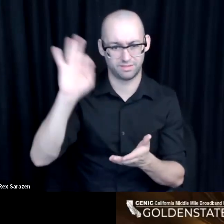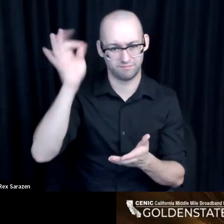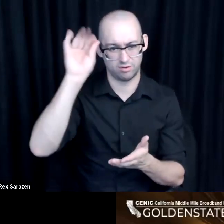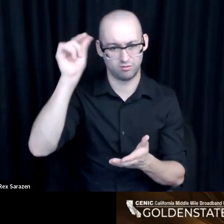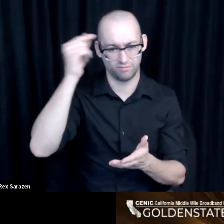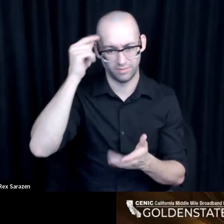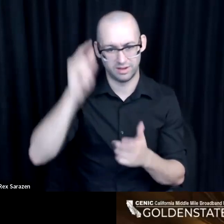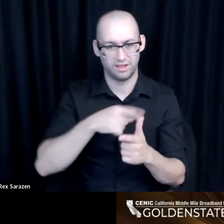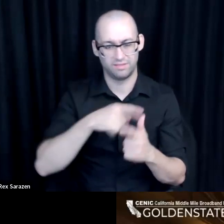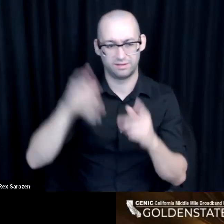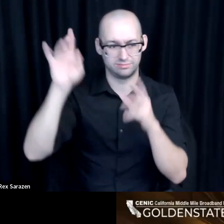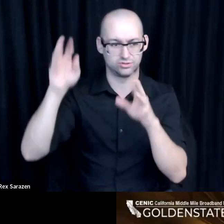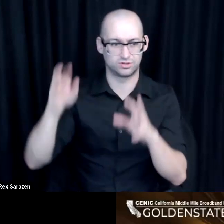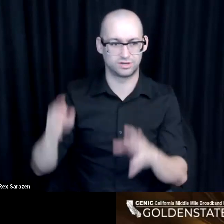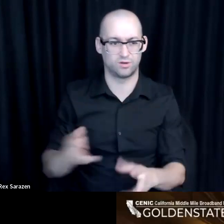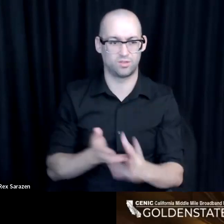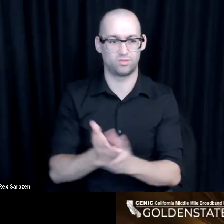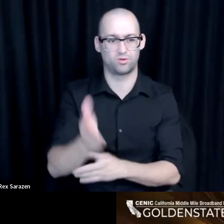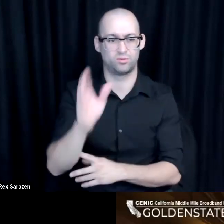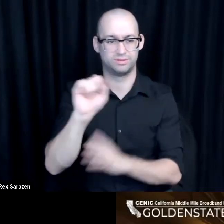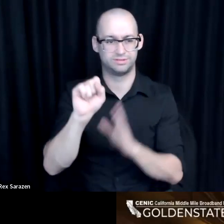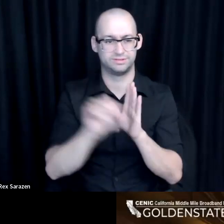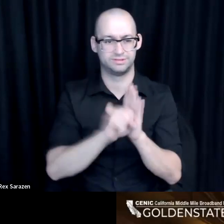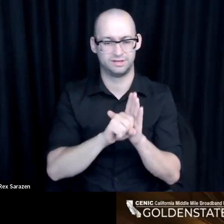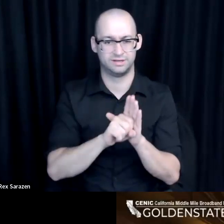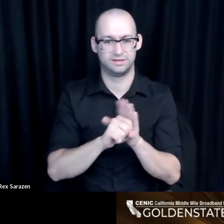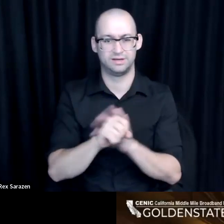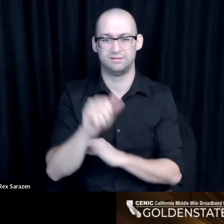and then trickle down through the state as well, and we didn't have a way to go on reservation